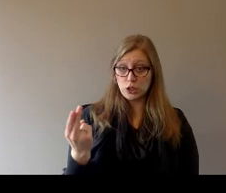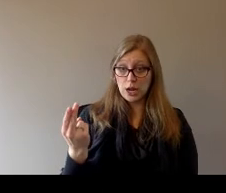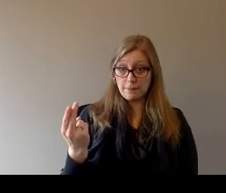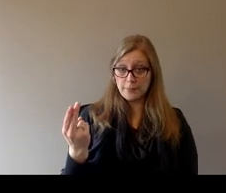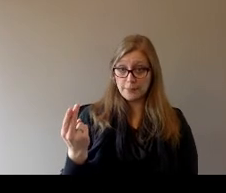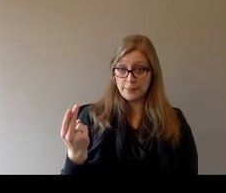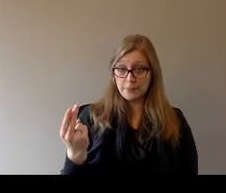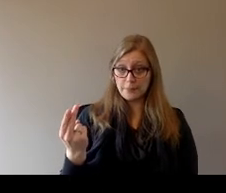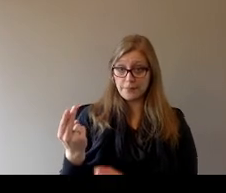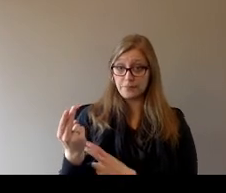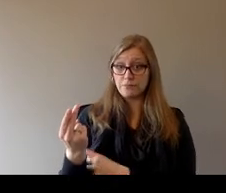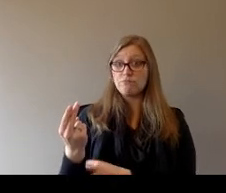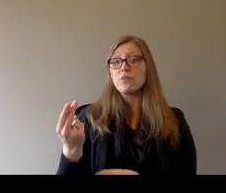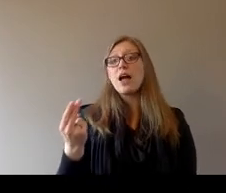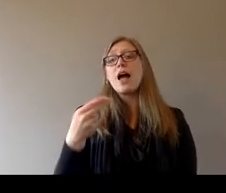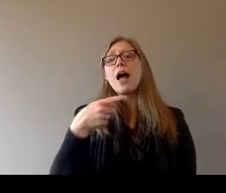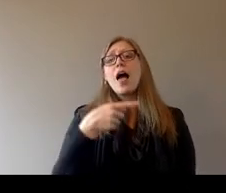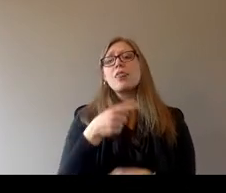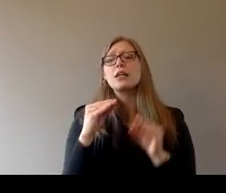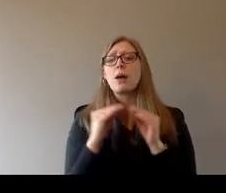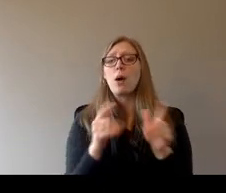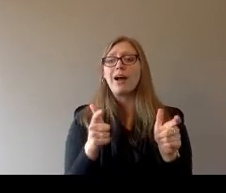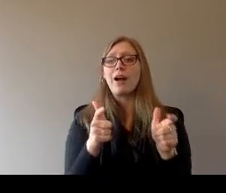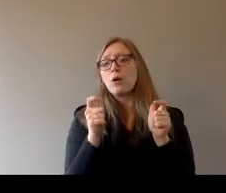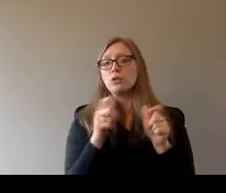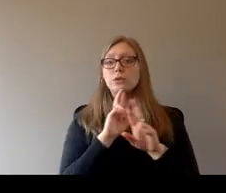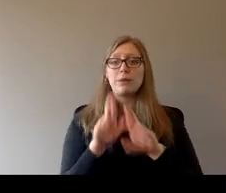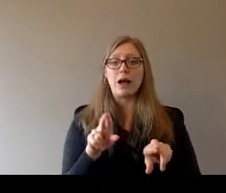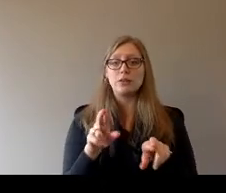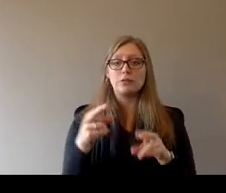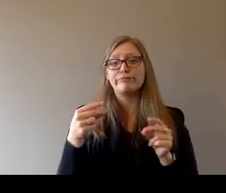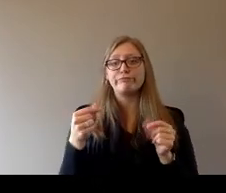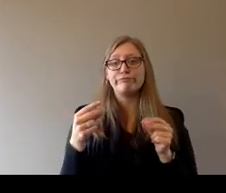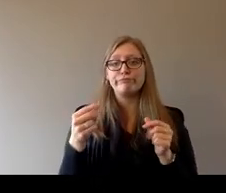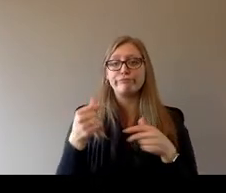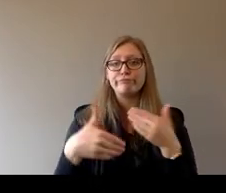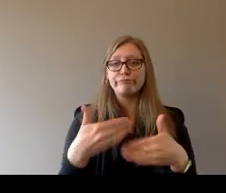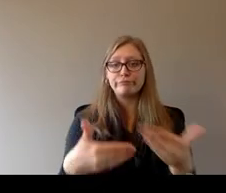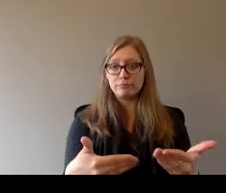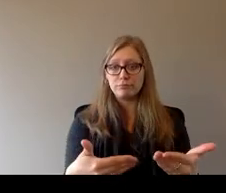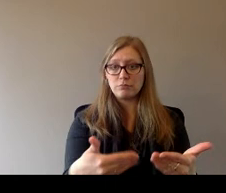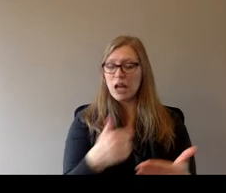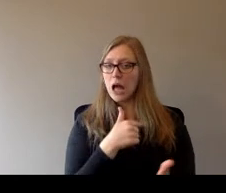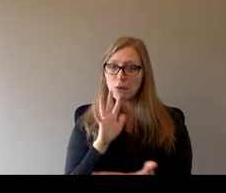And this is for more of a speedy response, where I'm going to be glued to my email from